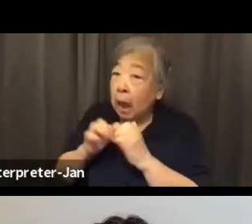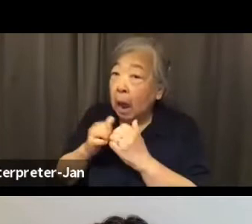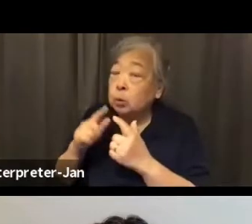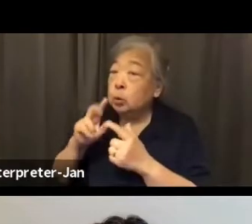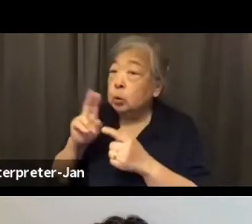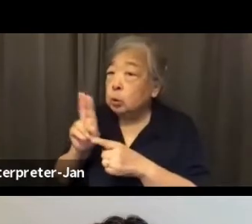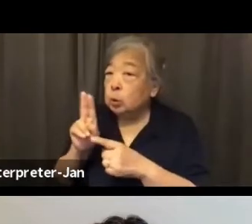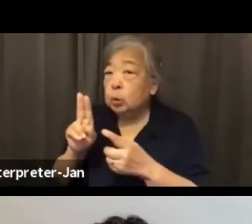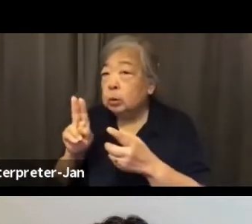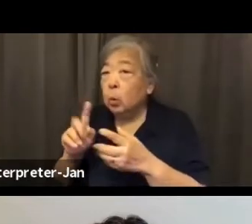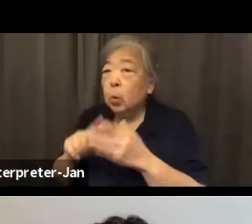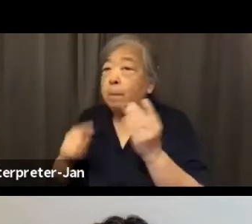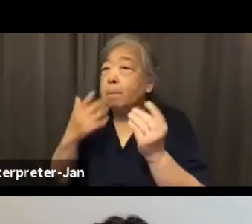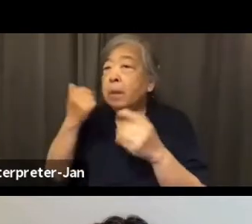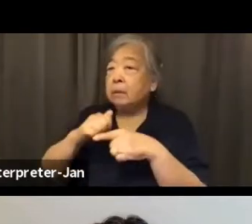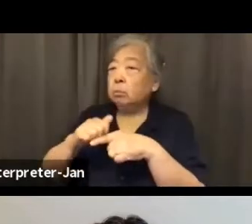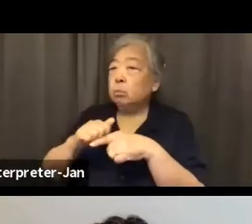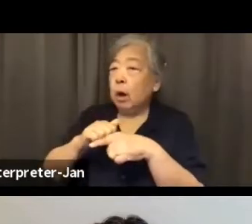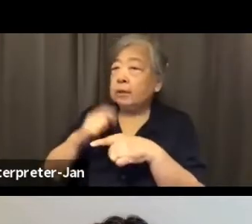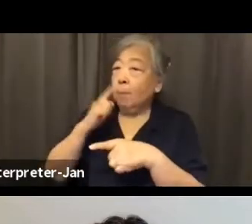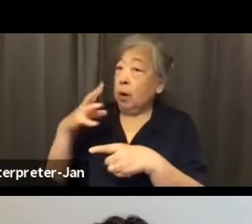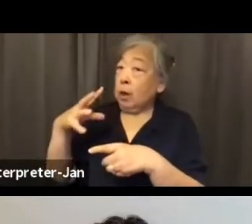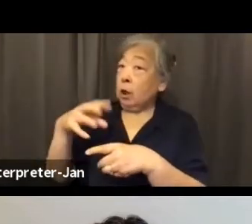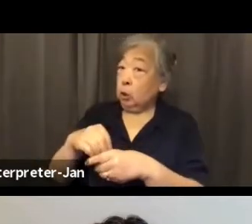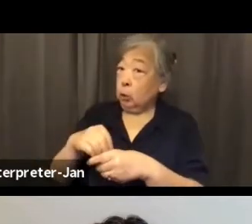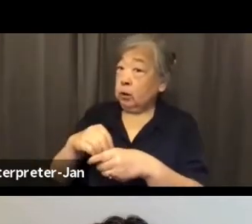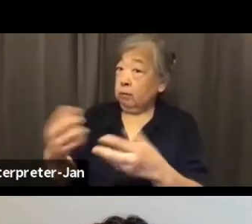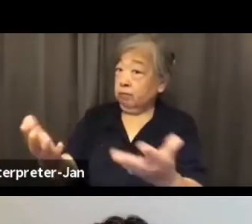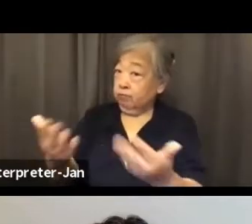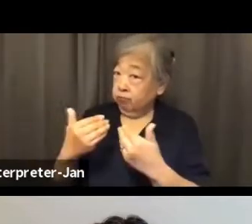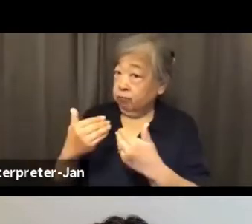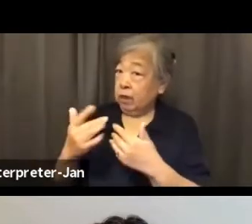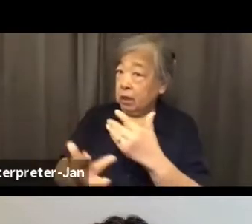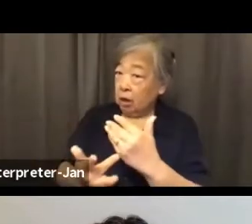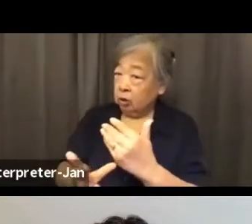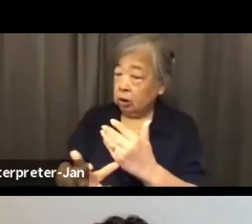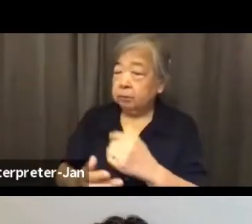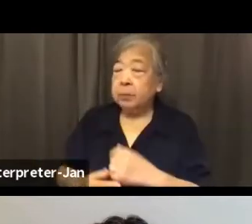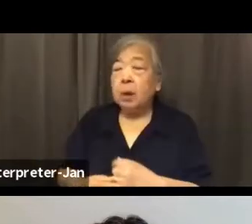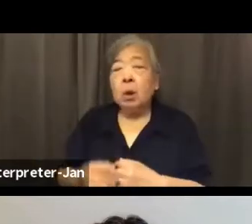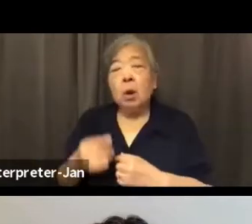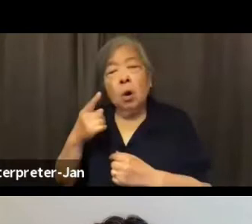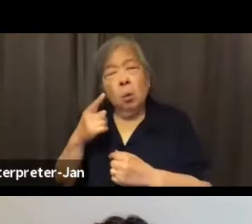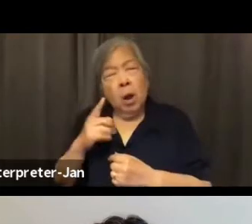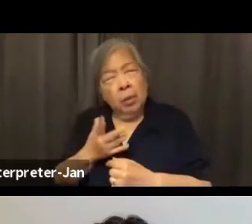One of the things we did that was really helpful this Summer that we plan to incorporate for